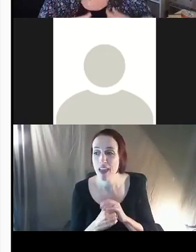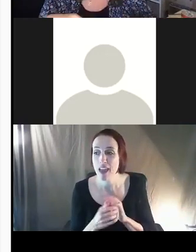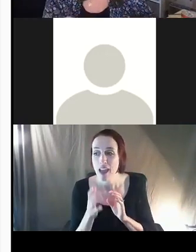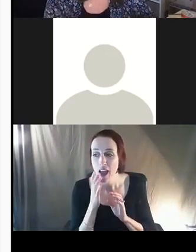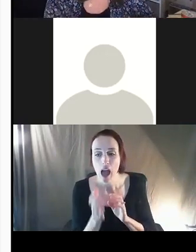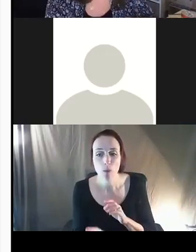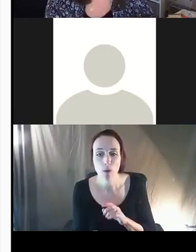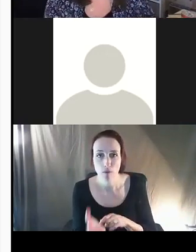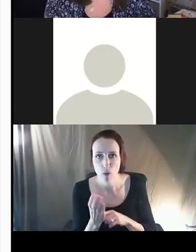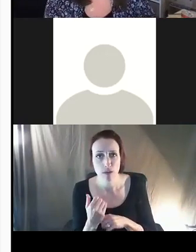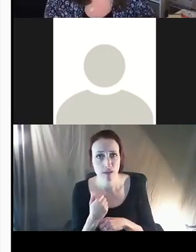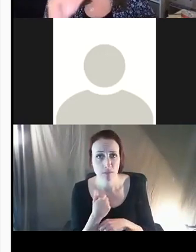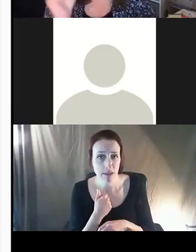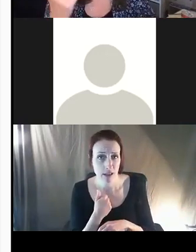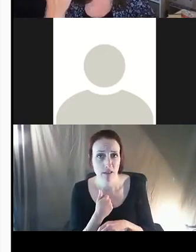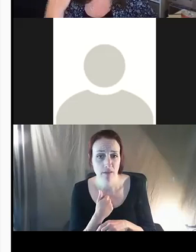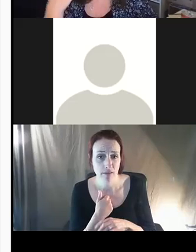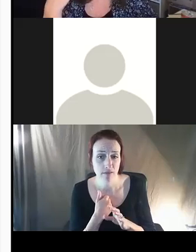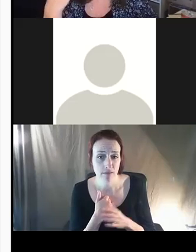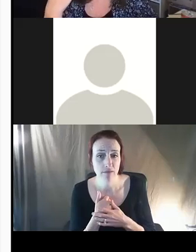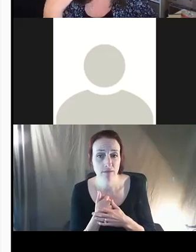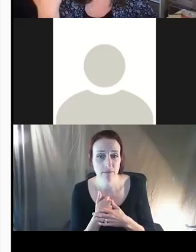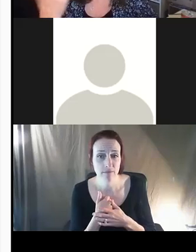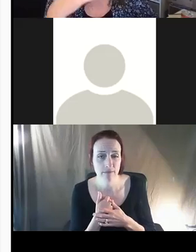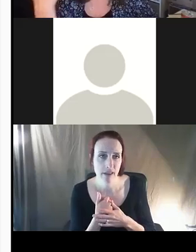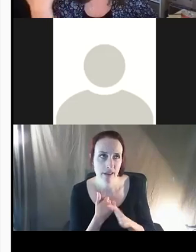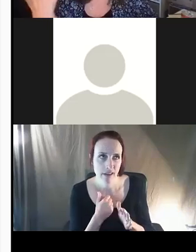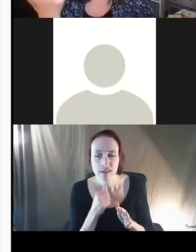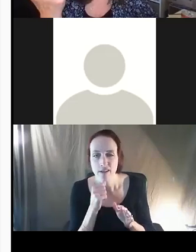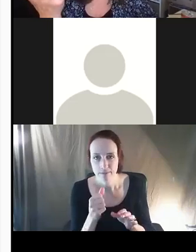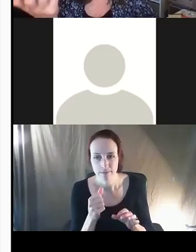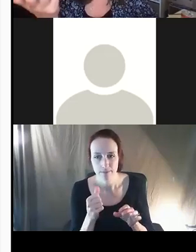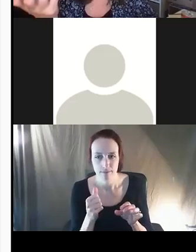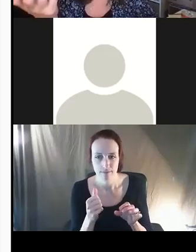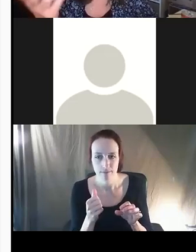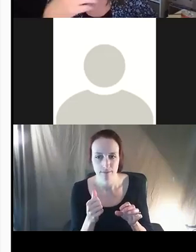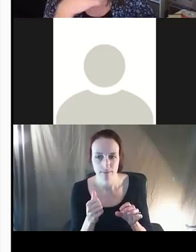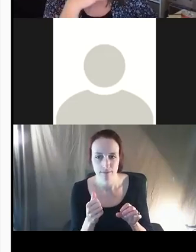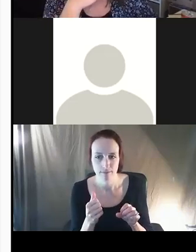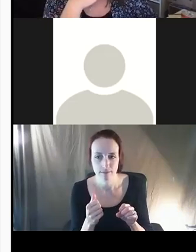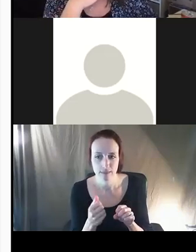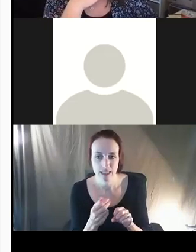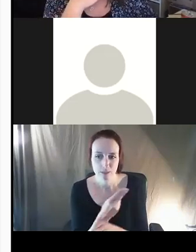I am not going to spend two hours recrafting a sentence.